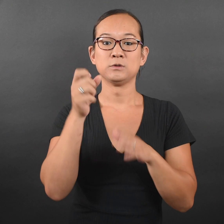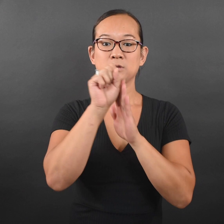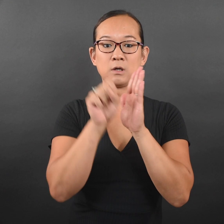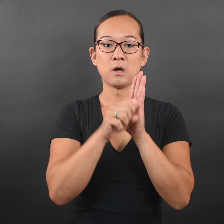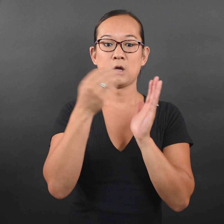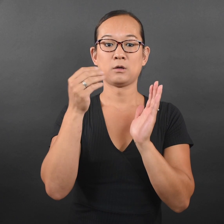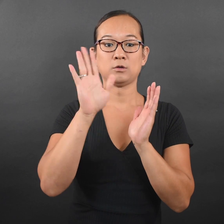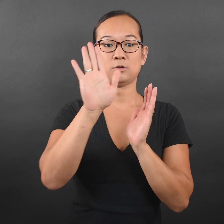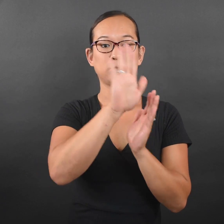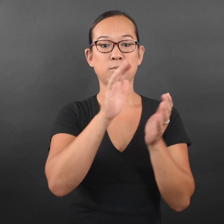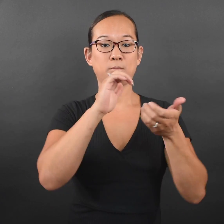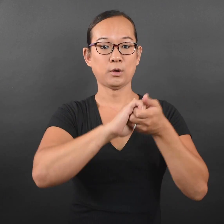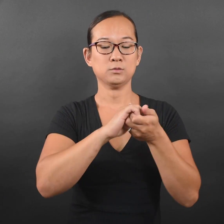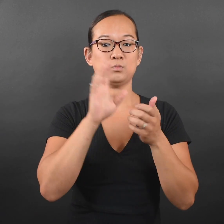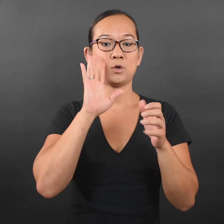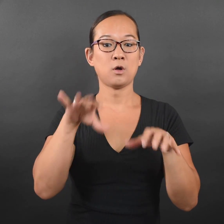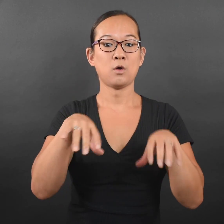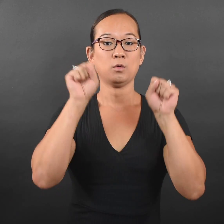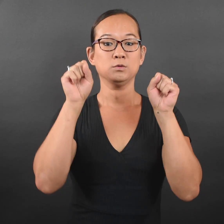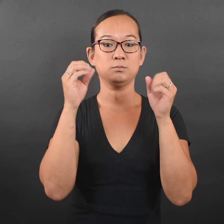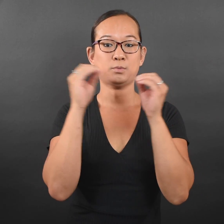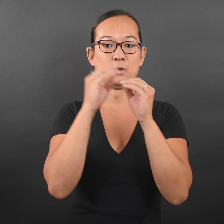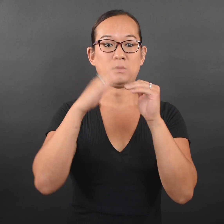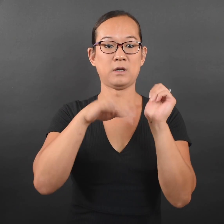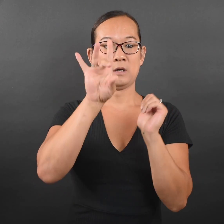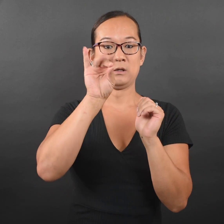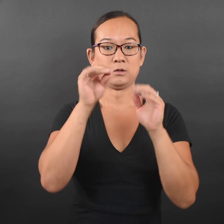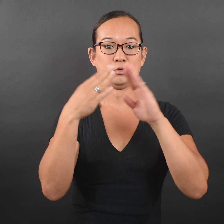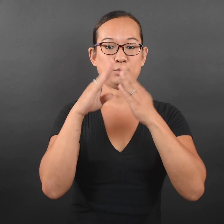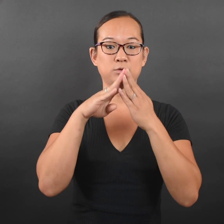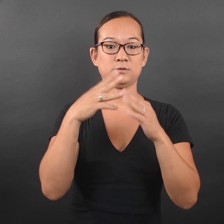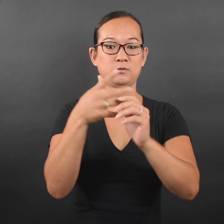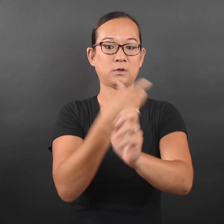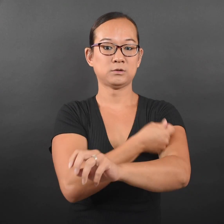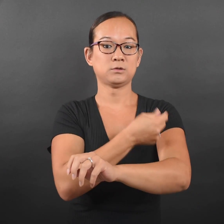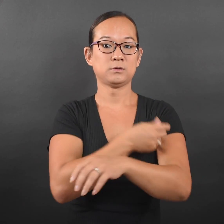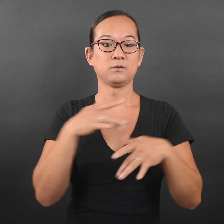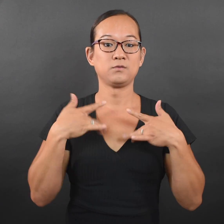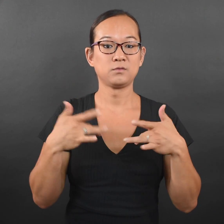the state and its partners are hosting more than 80 community vaccination events.